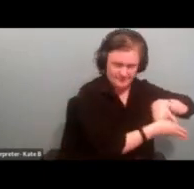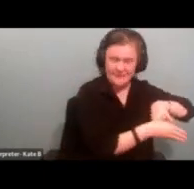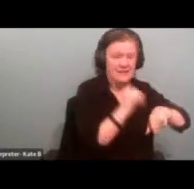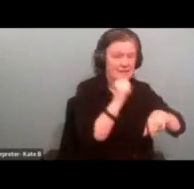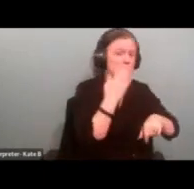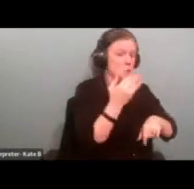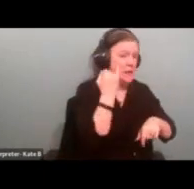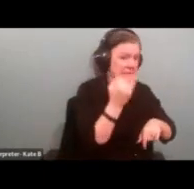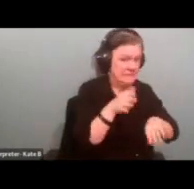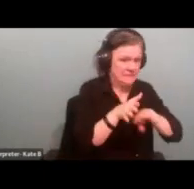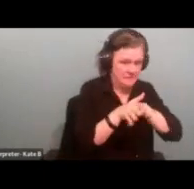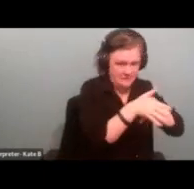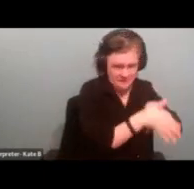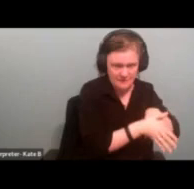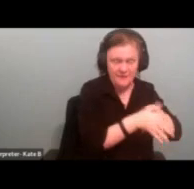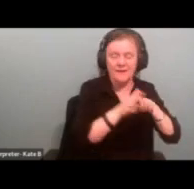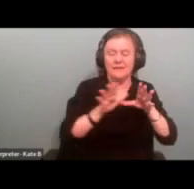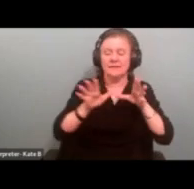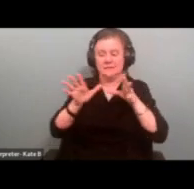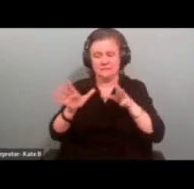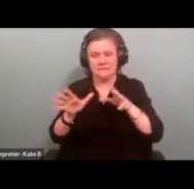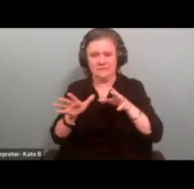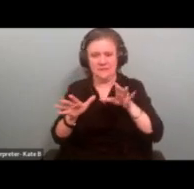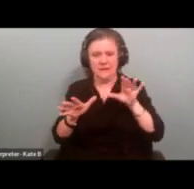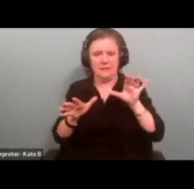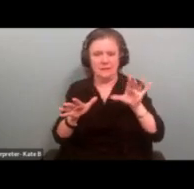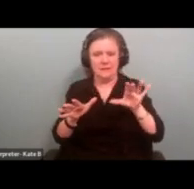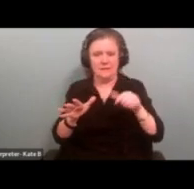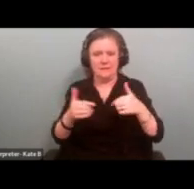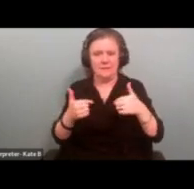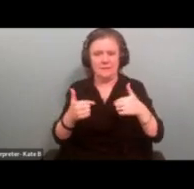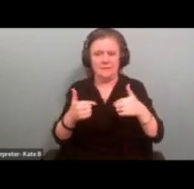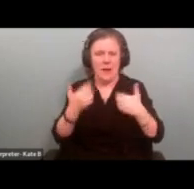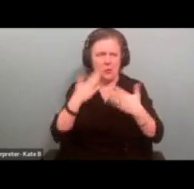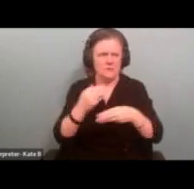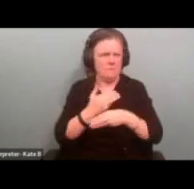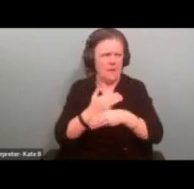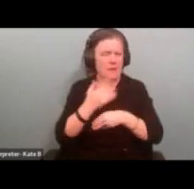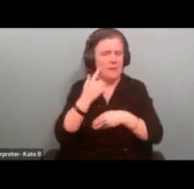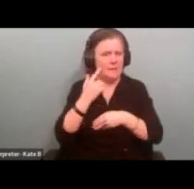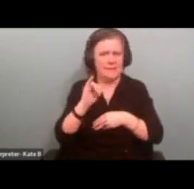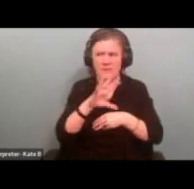that. You know, what is that? I'm not a math person. But I think it's like 50 years, right?